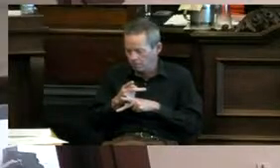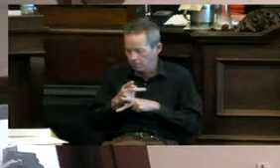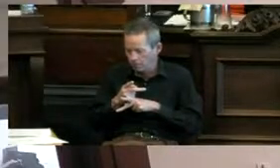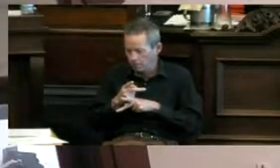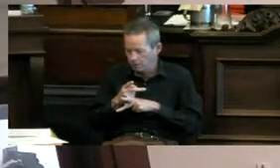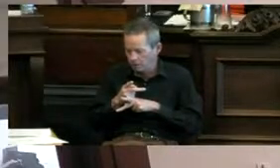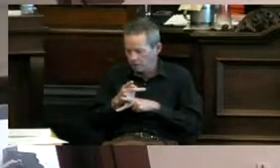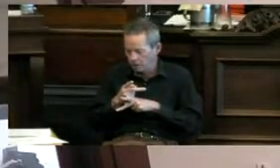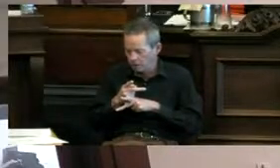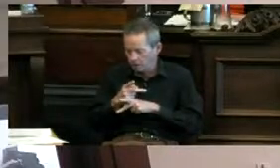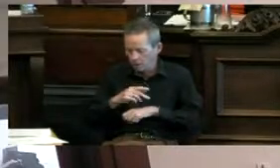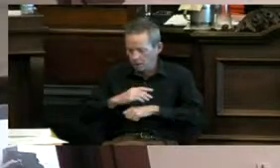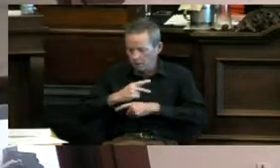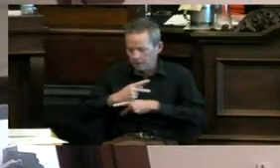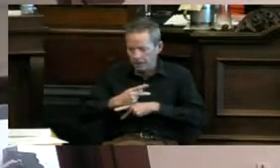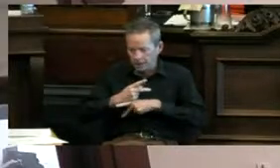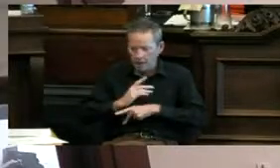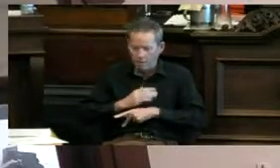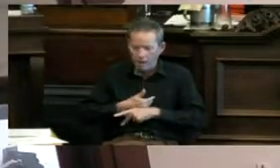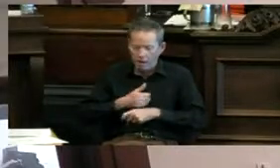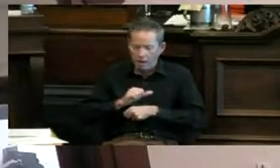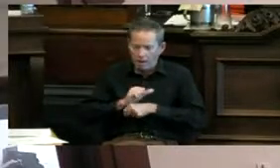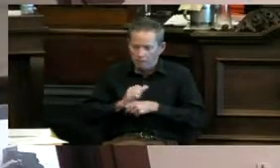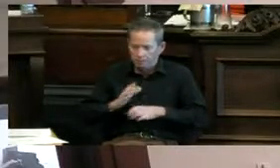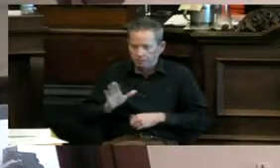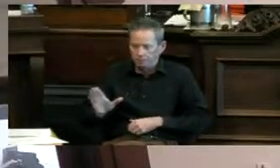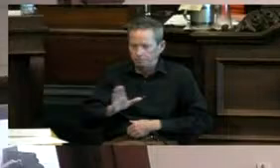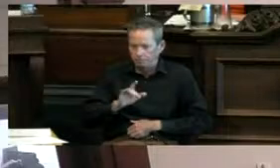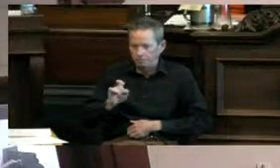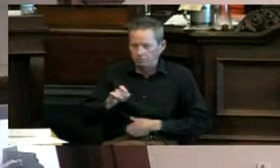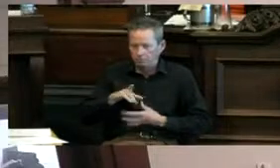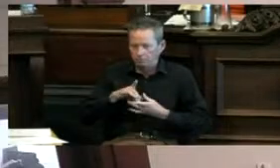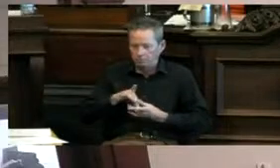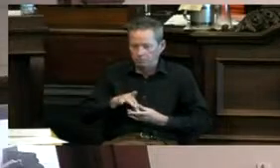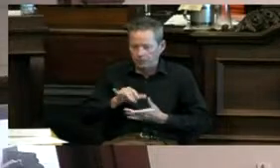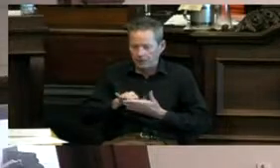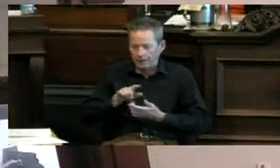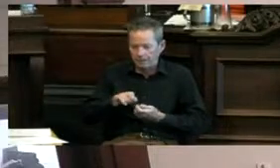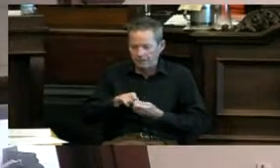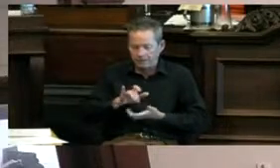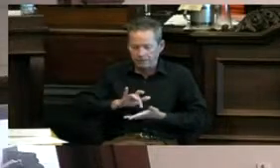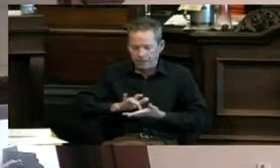know, very careful in, in, in